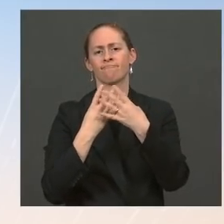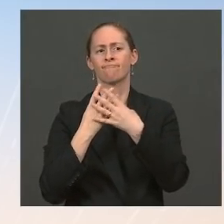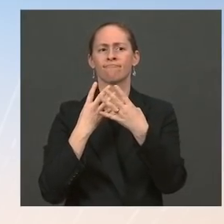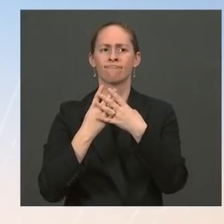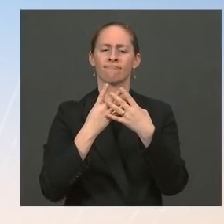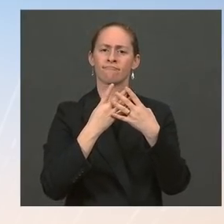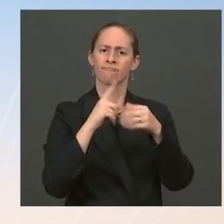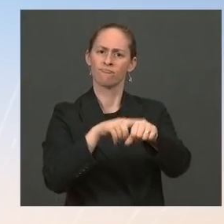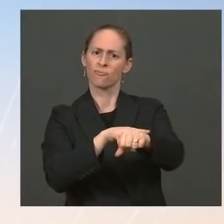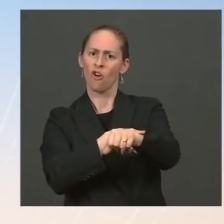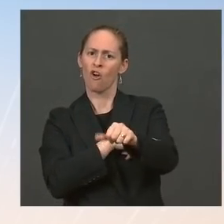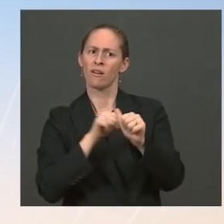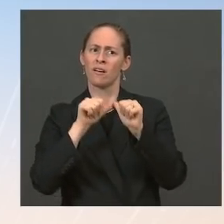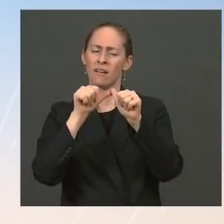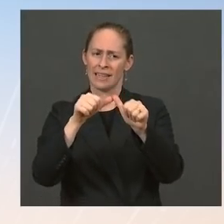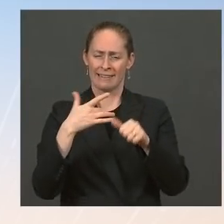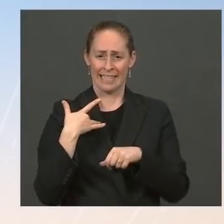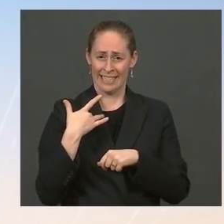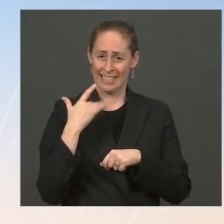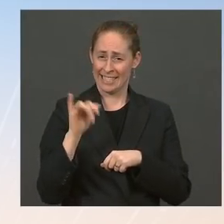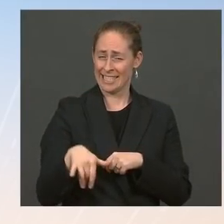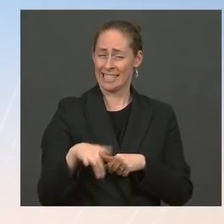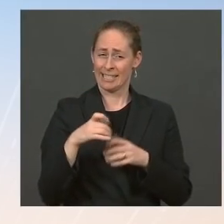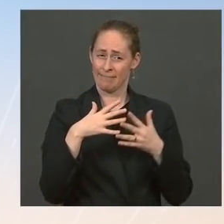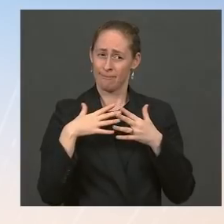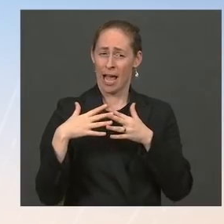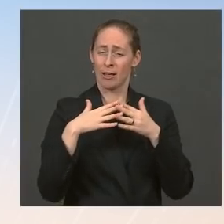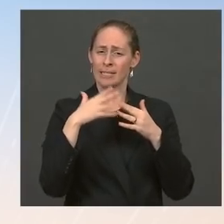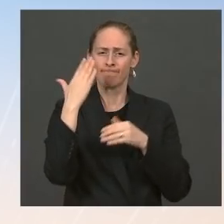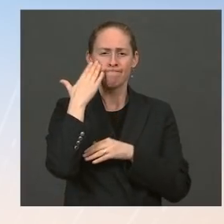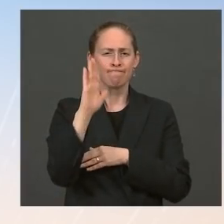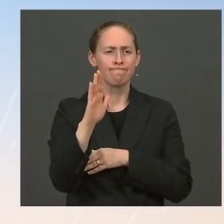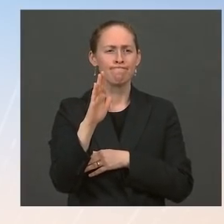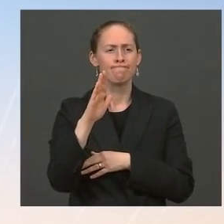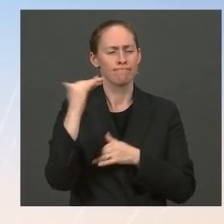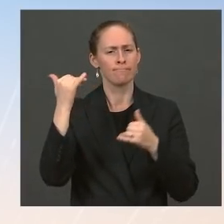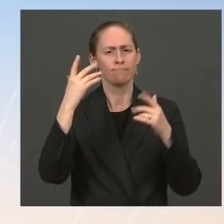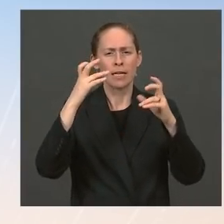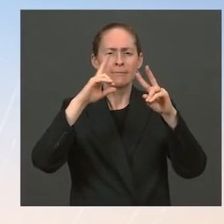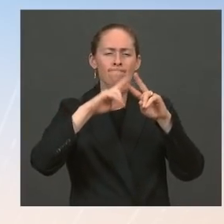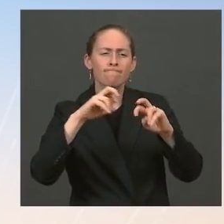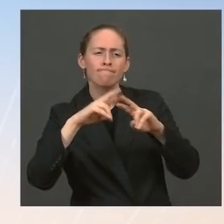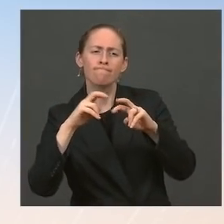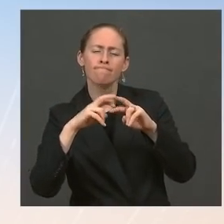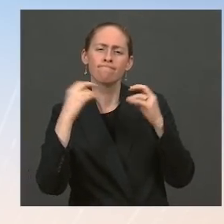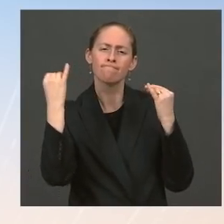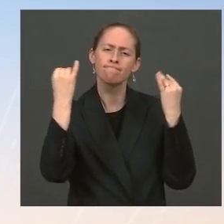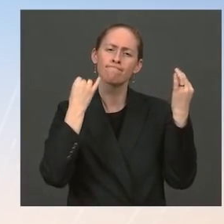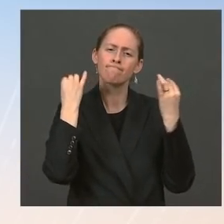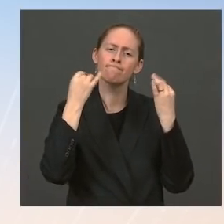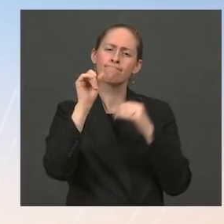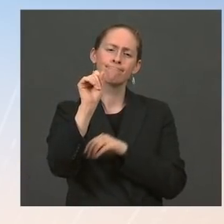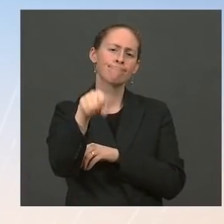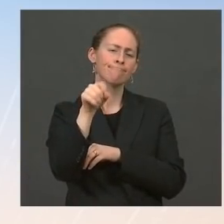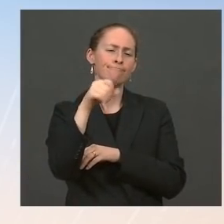And certainly, as looking at a case like this, you reflect -- and I think he and we all reflected on his point of view or his view